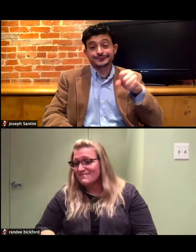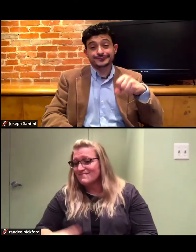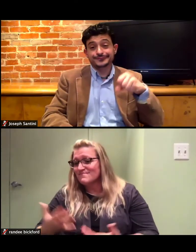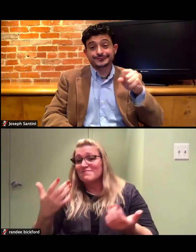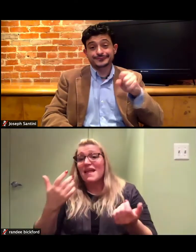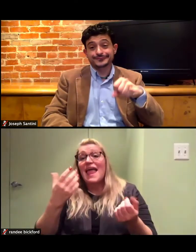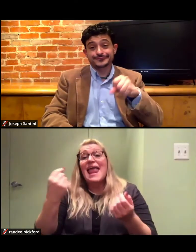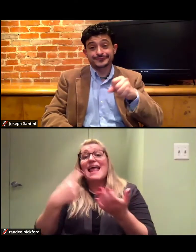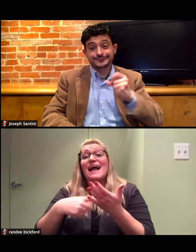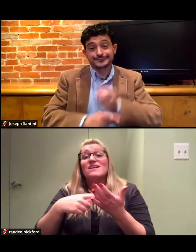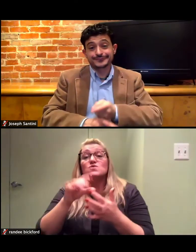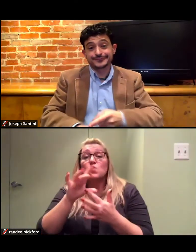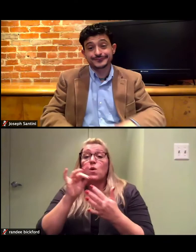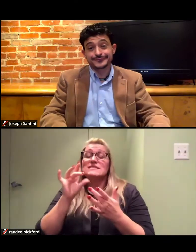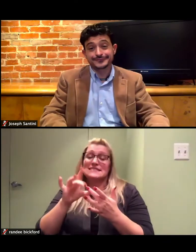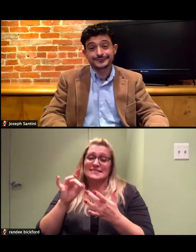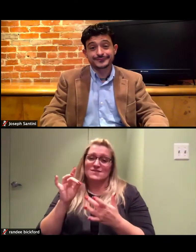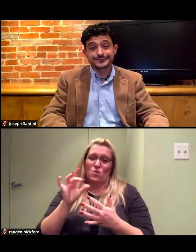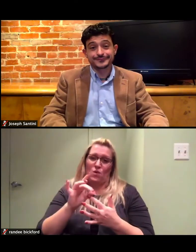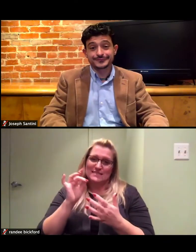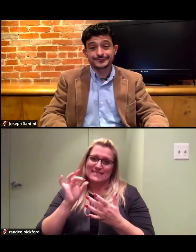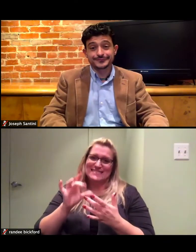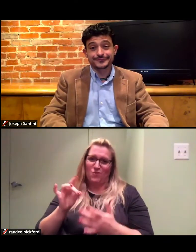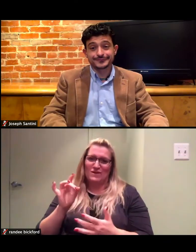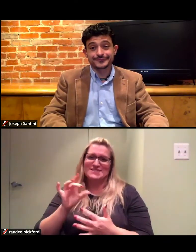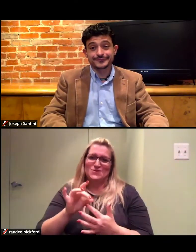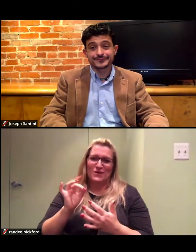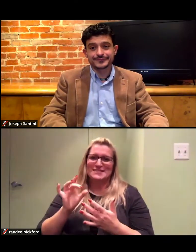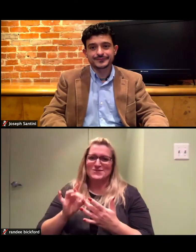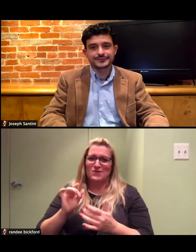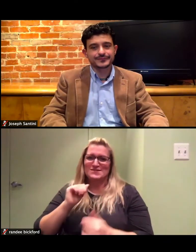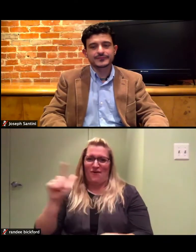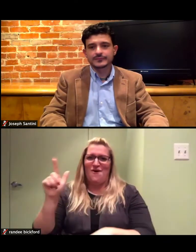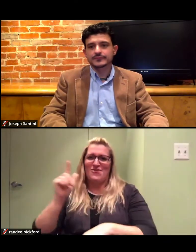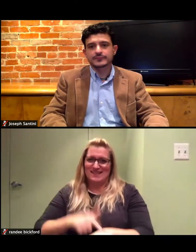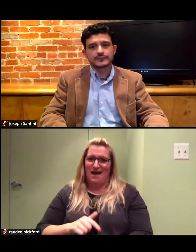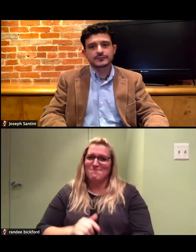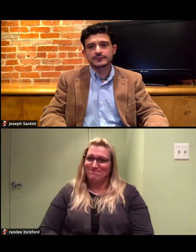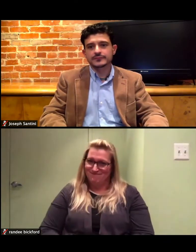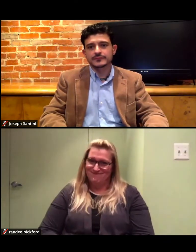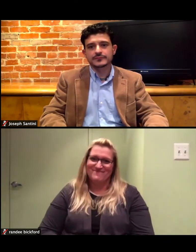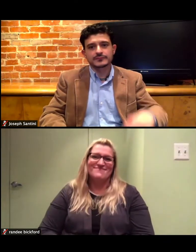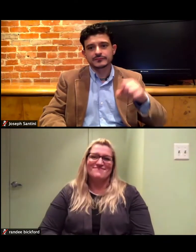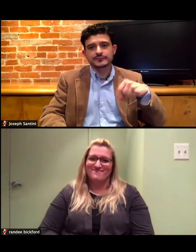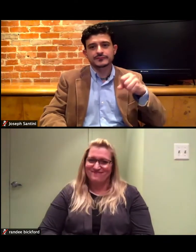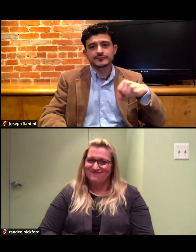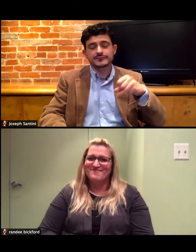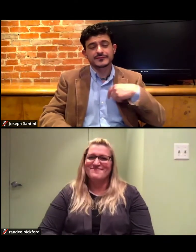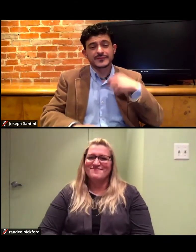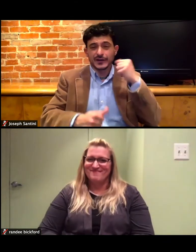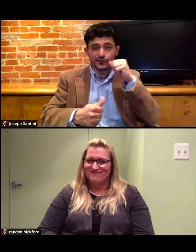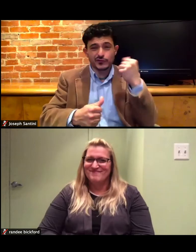They'll just realize that the things that are happening behind the scene, but it all comes down to choices all the time.